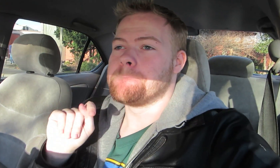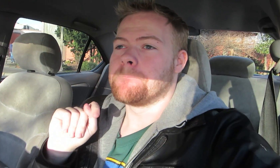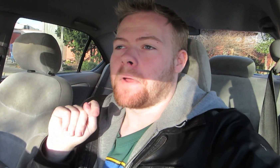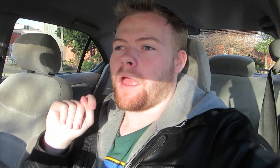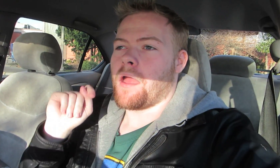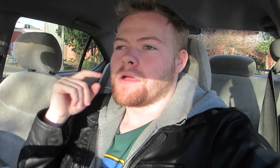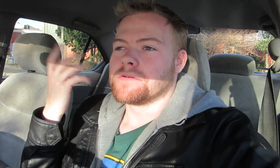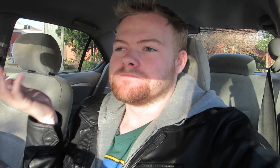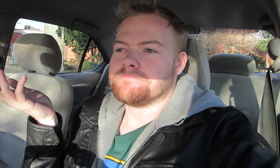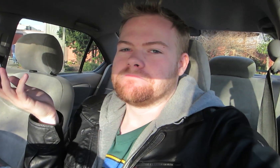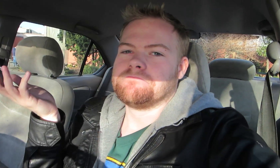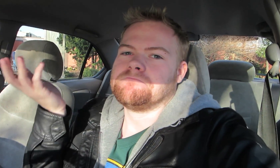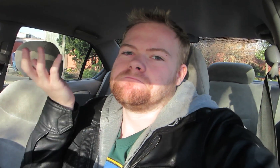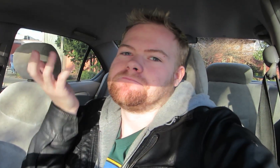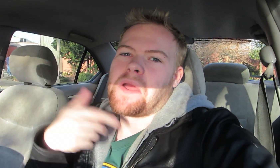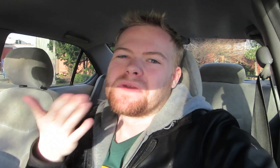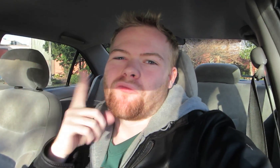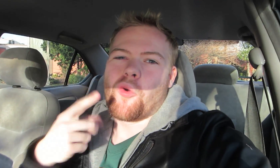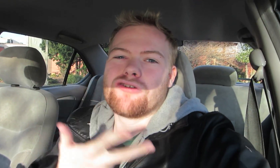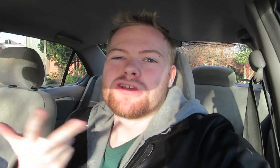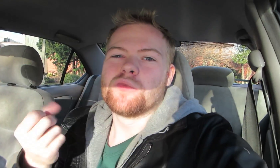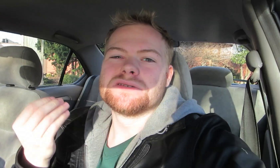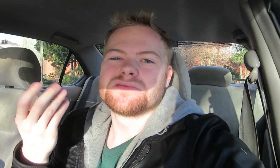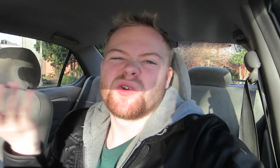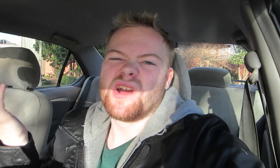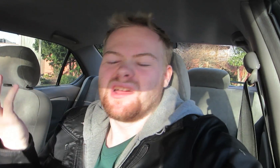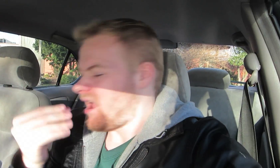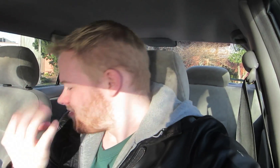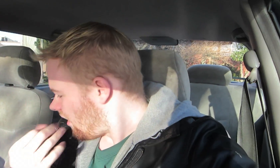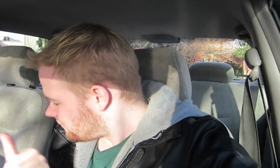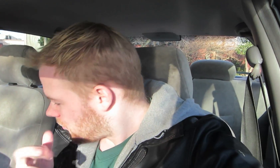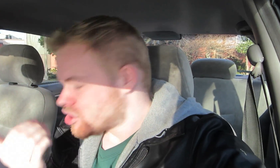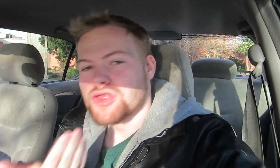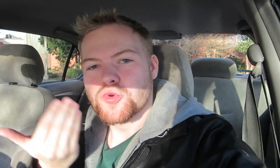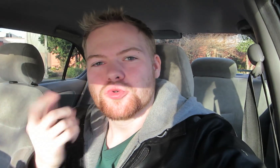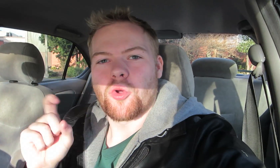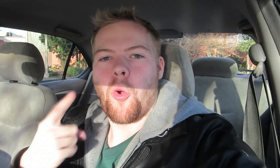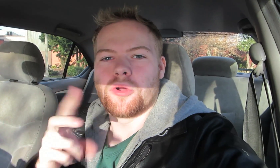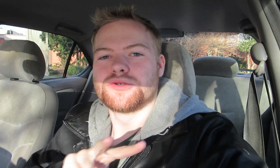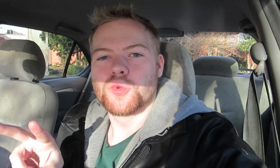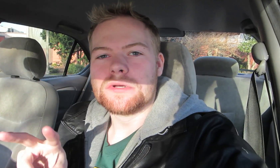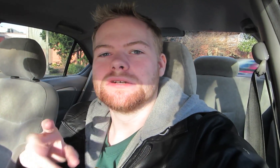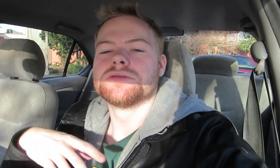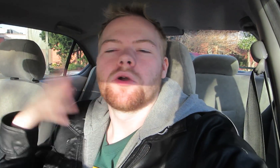But... I'm here for only three weeks so... A lot of them are new, so I have them for only two weeks.